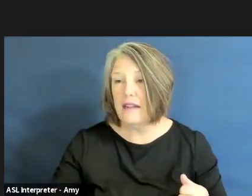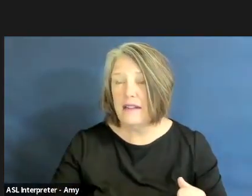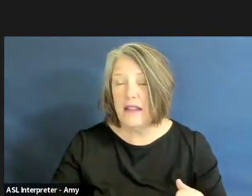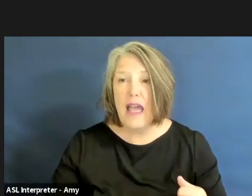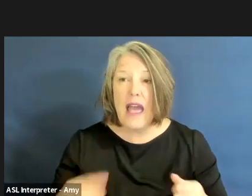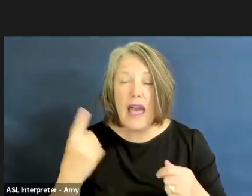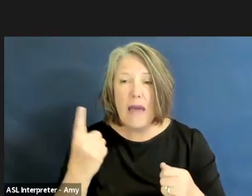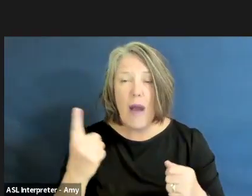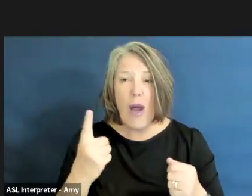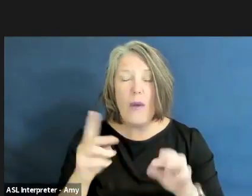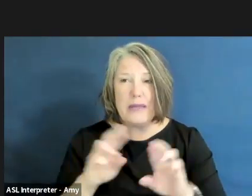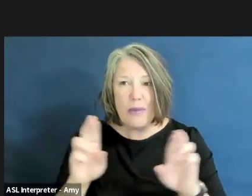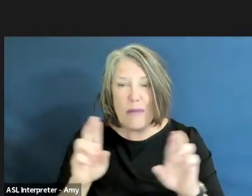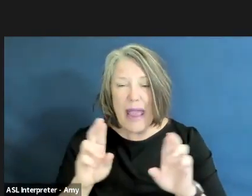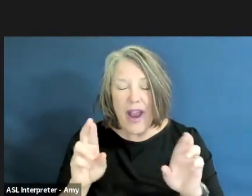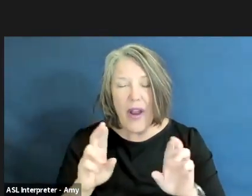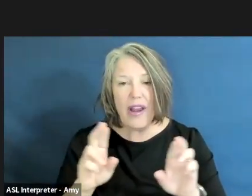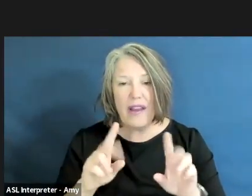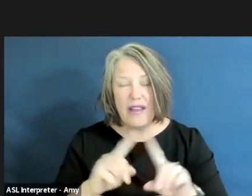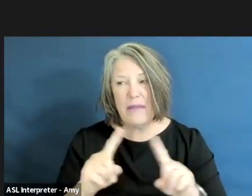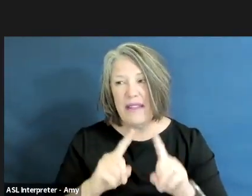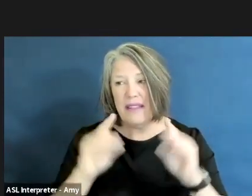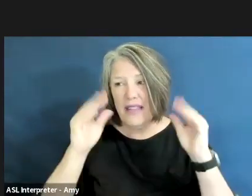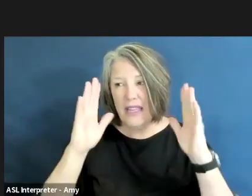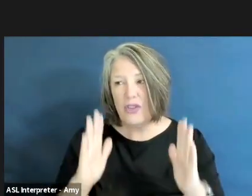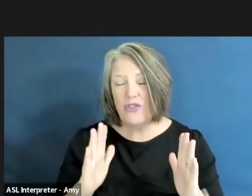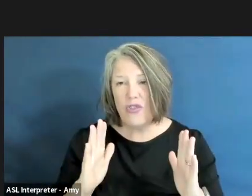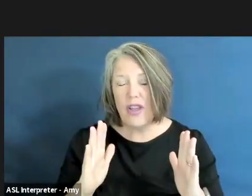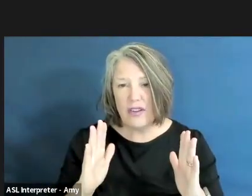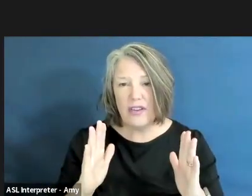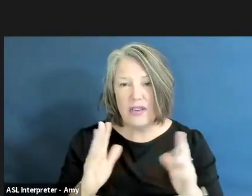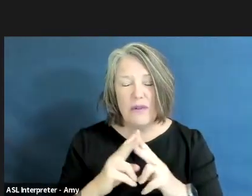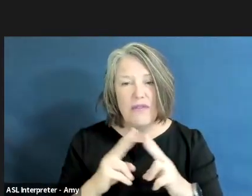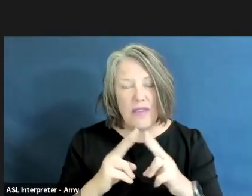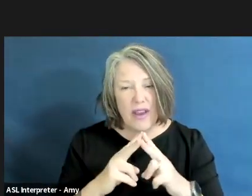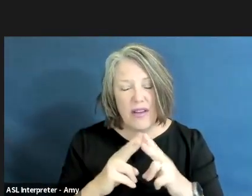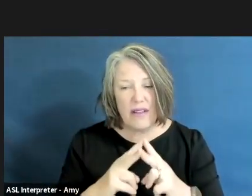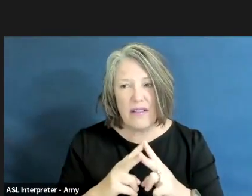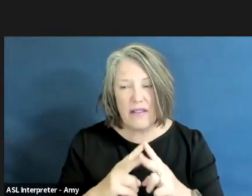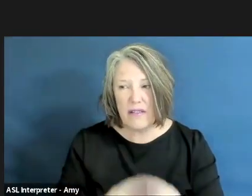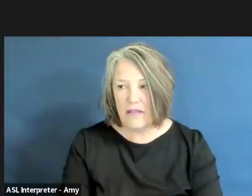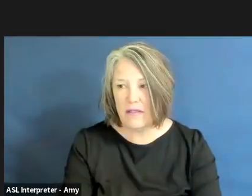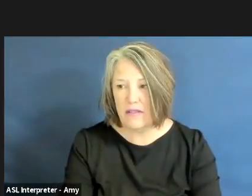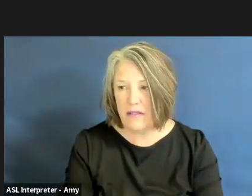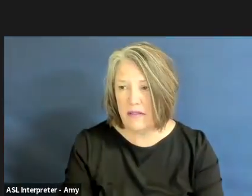The instructors were very informative and answered my questions without